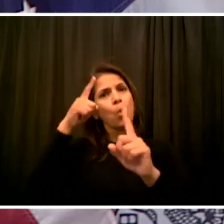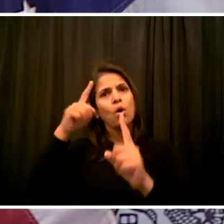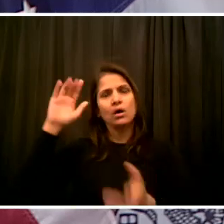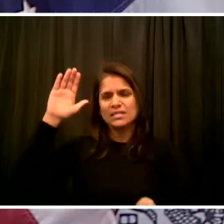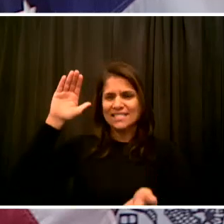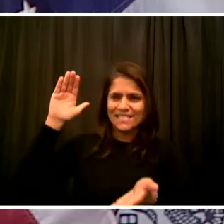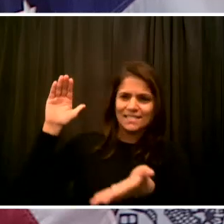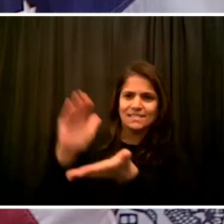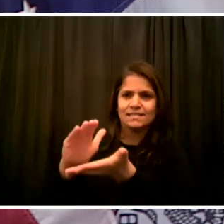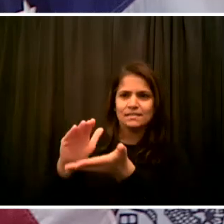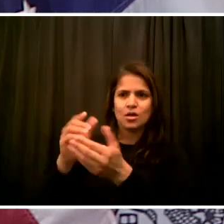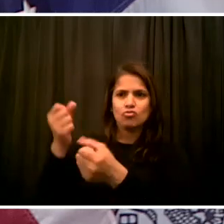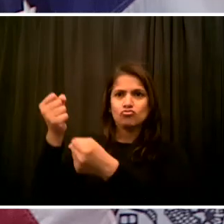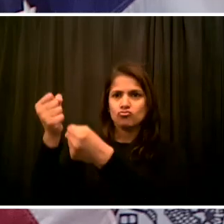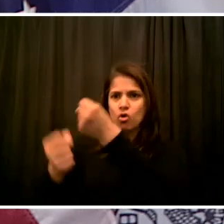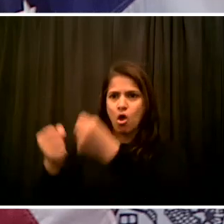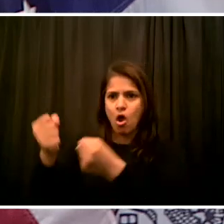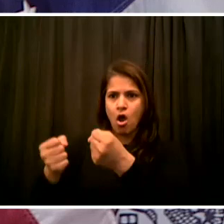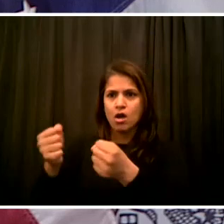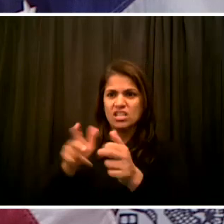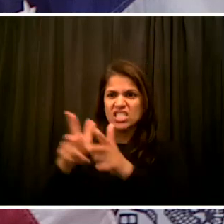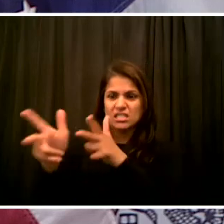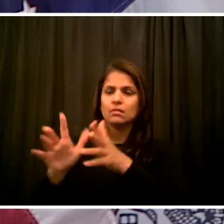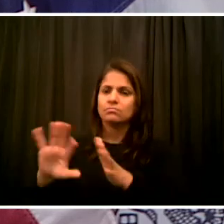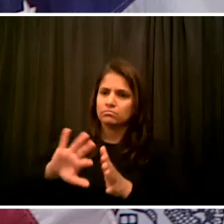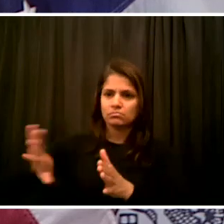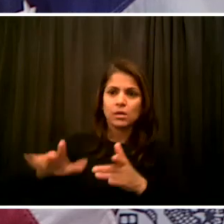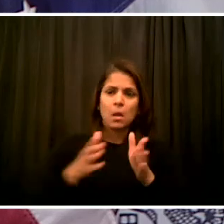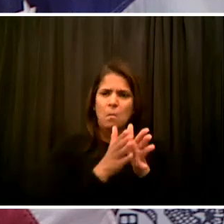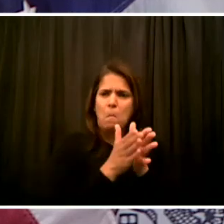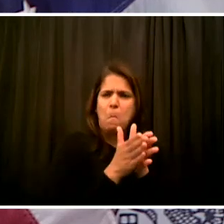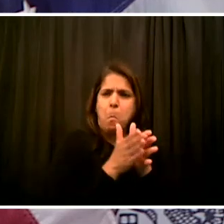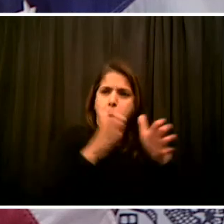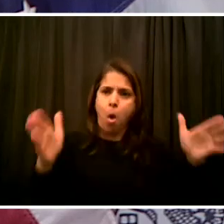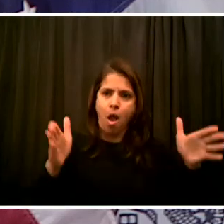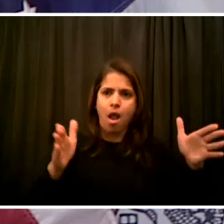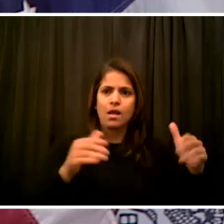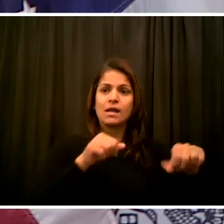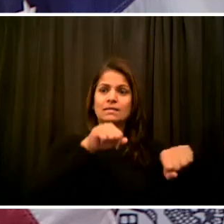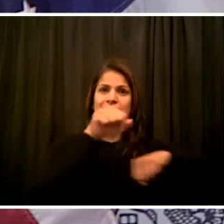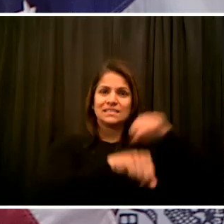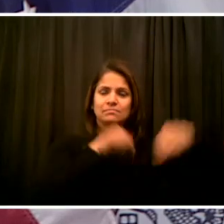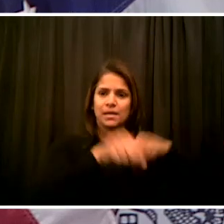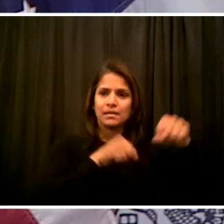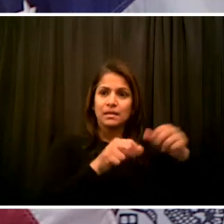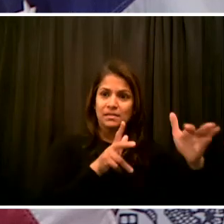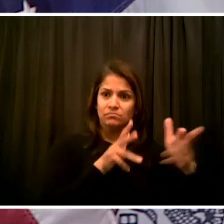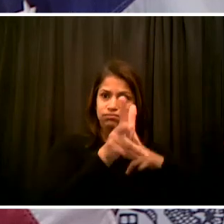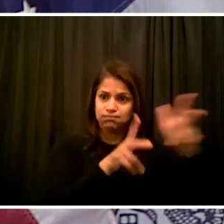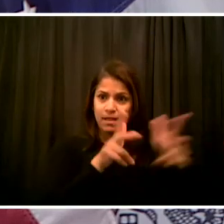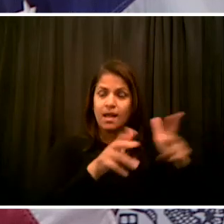HAV TEH IS ONCVEATRSION WITH FOLKS IN THE RESTAURANT NITDUSRY . TO WHAT WE CAN DO WITH MORE OUTDOOR DINING. WE'RE NOT THERE